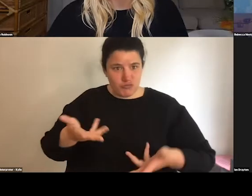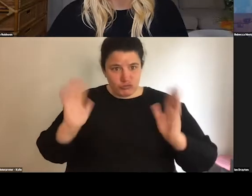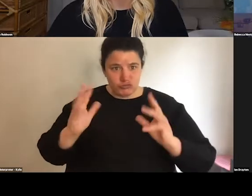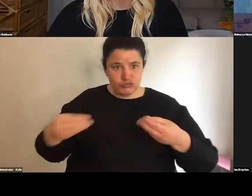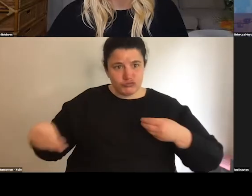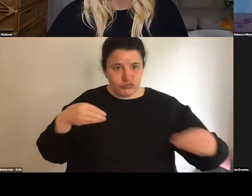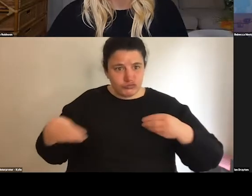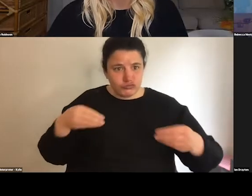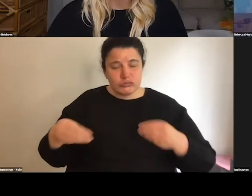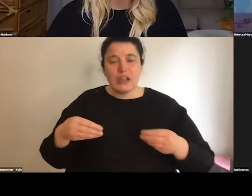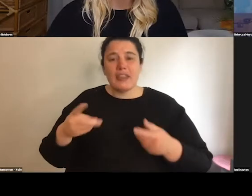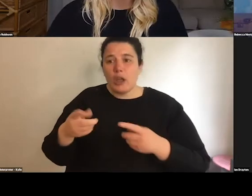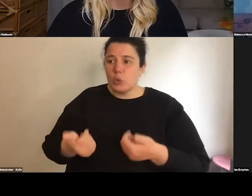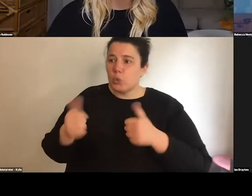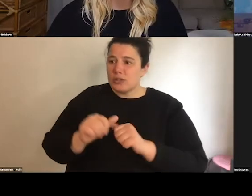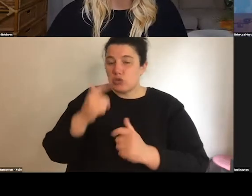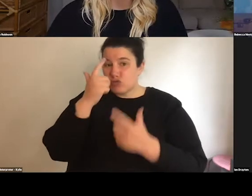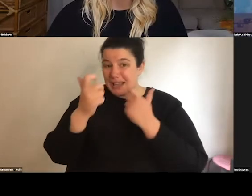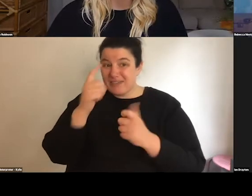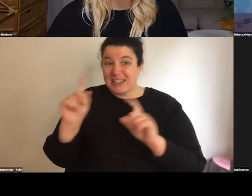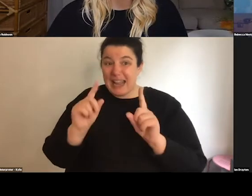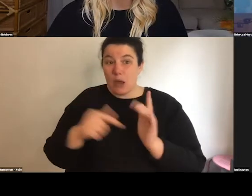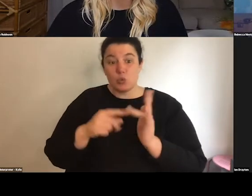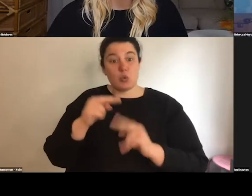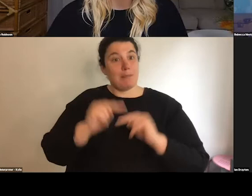In fact, they're using creativity now to build resilience in their work force.